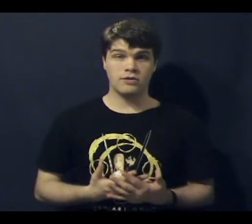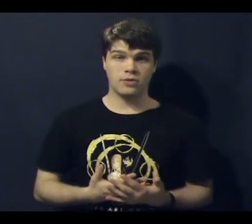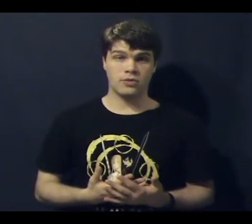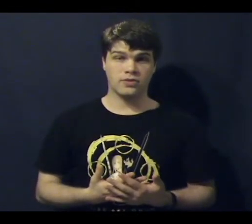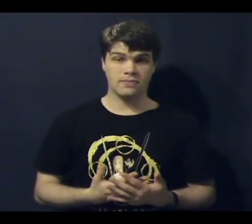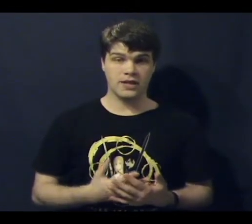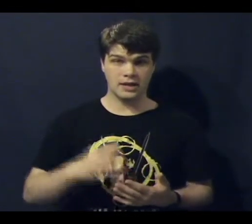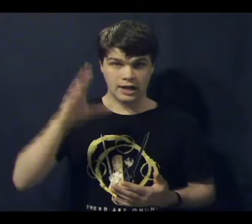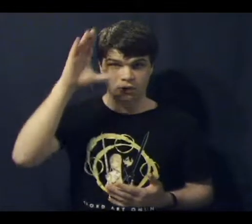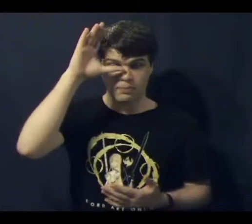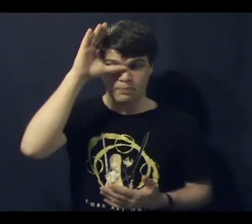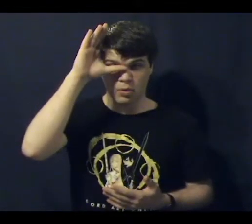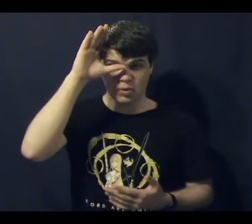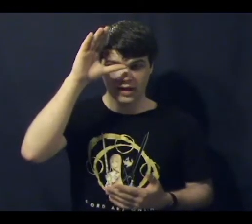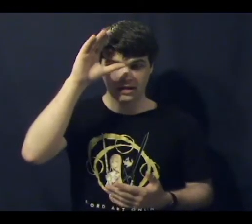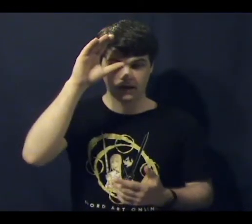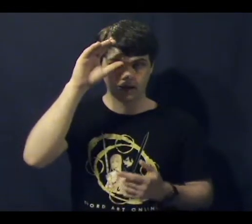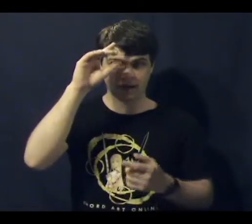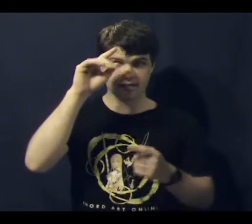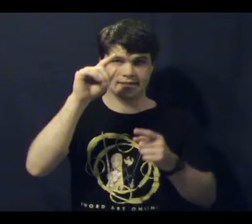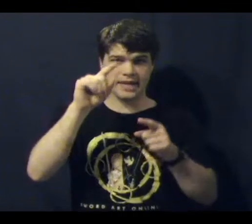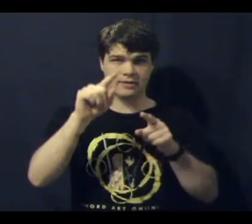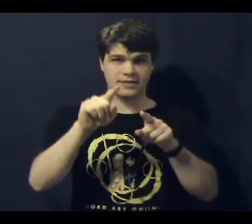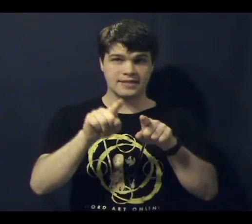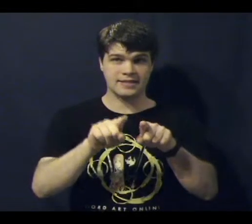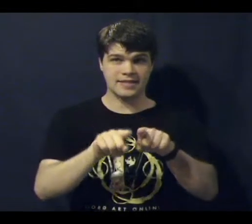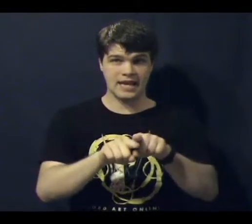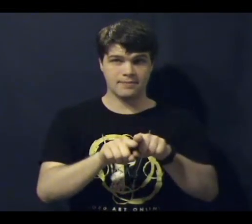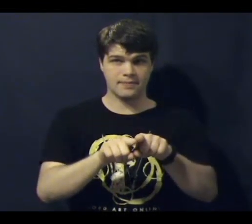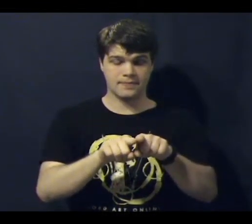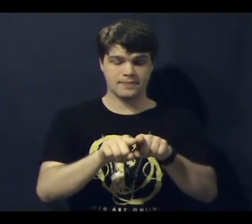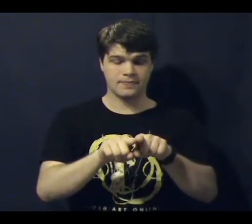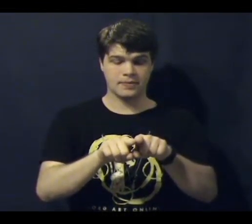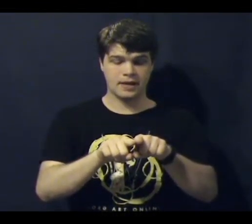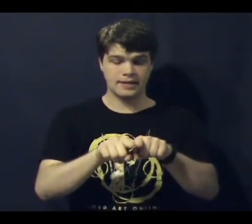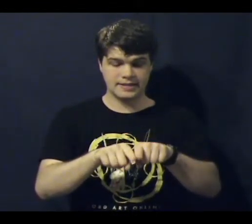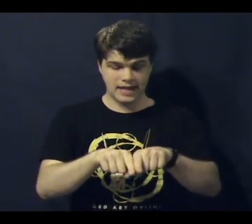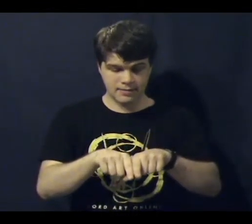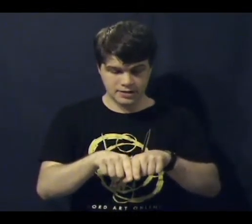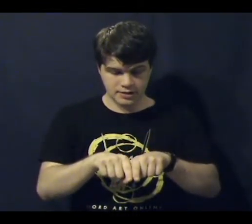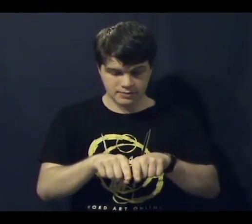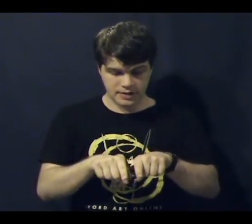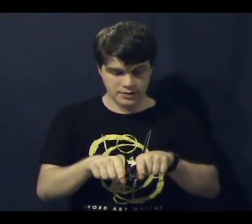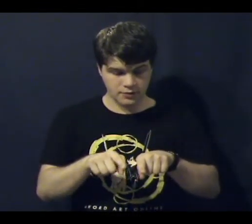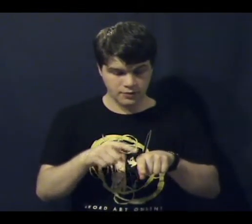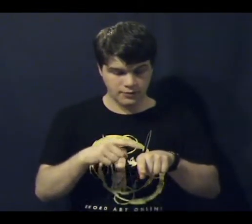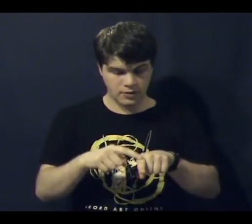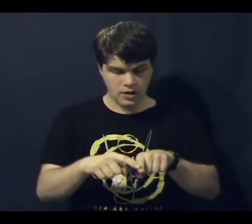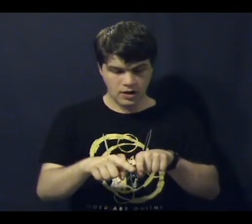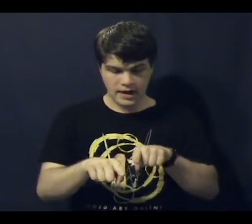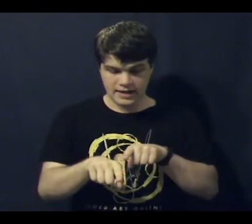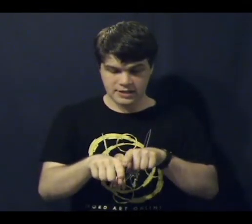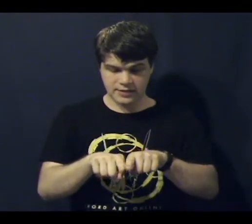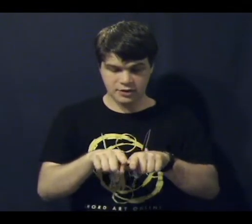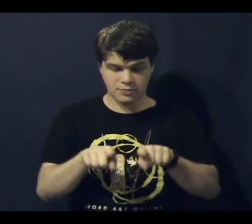you do you something like boy down to same, and same is just my two index fingers